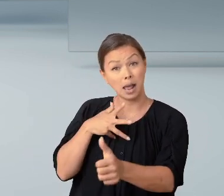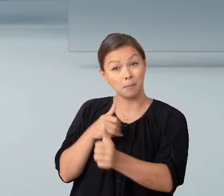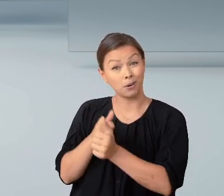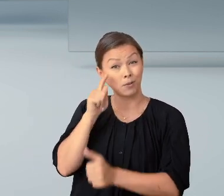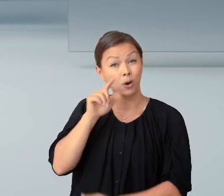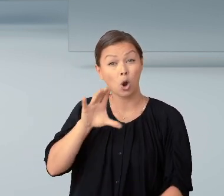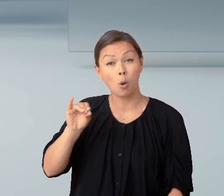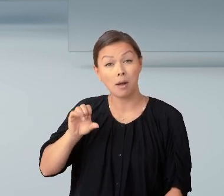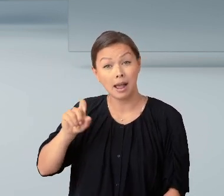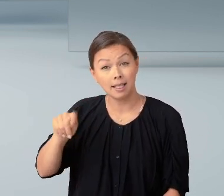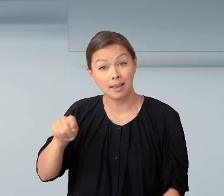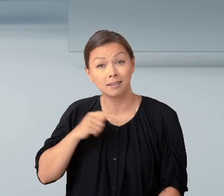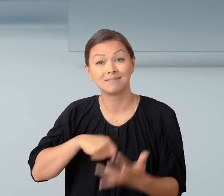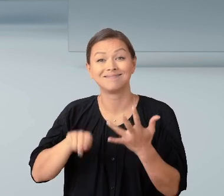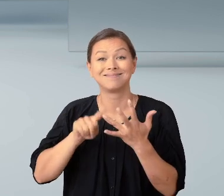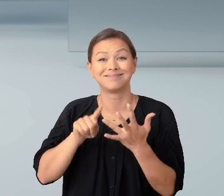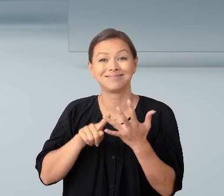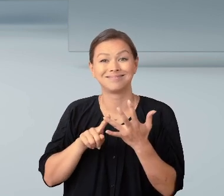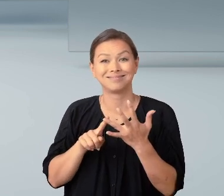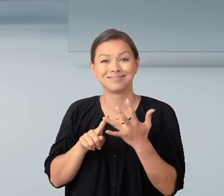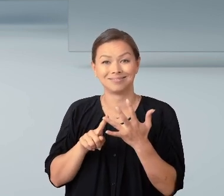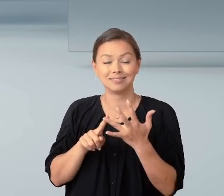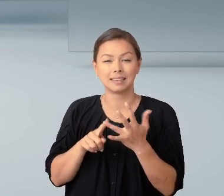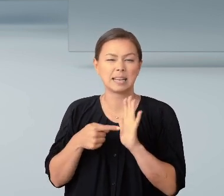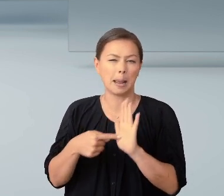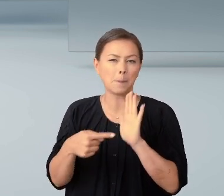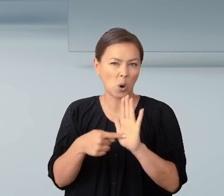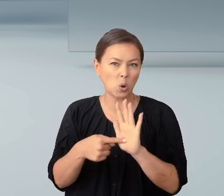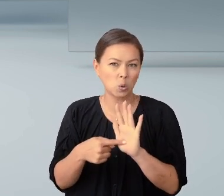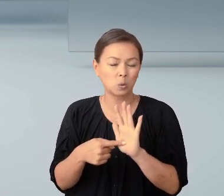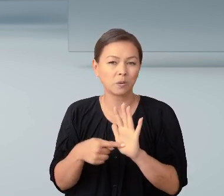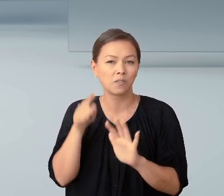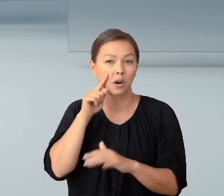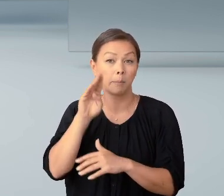peek of Dynamics 365 Business Central and Copilot in action,